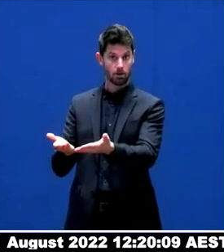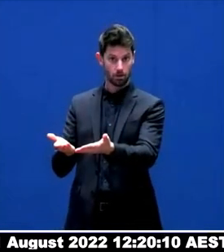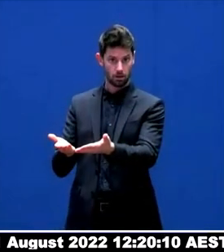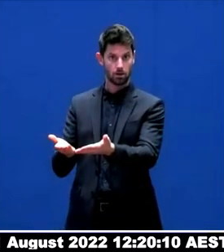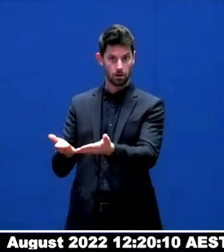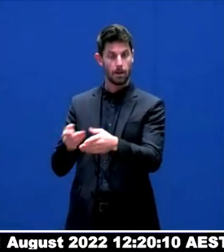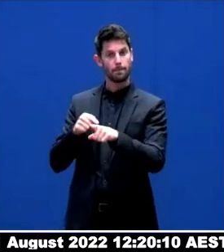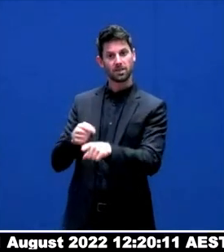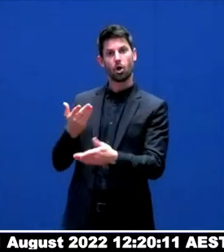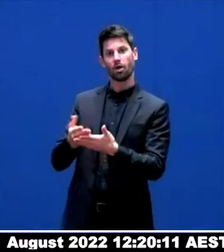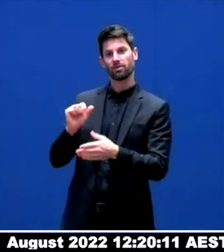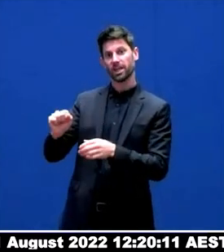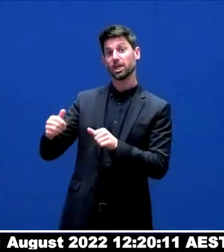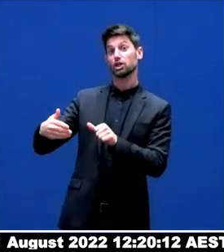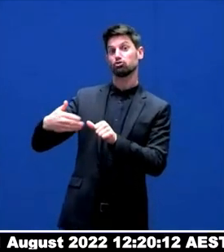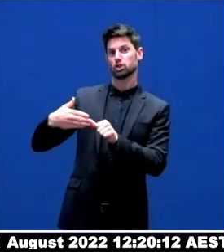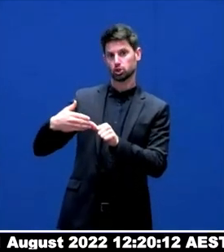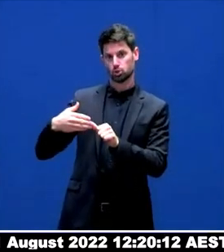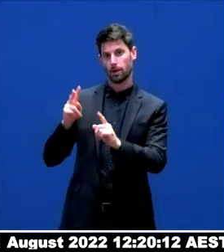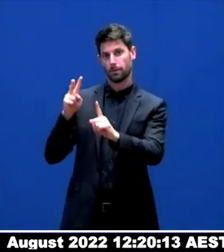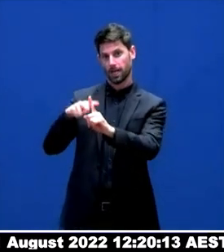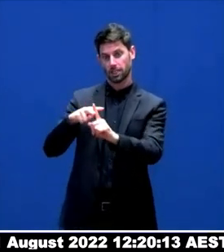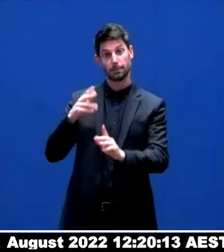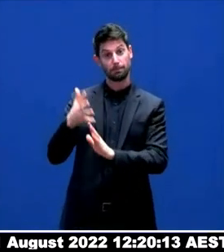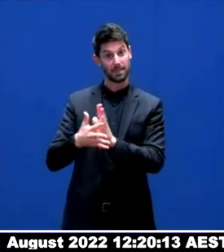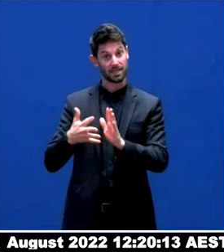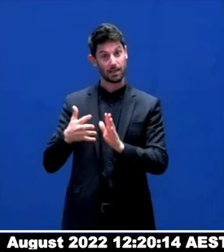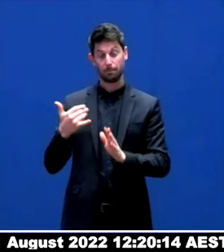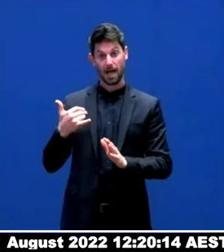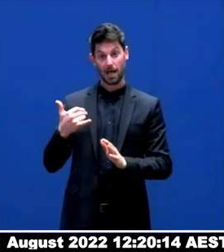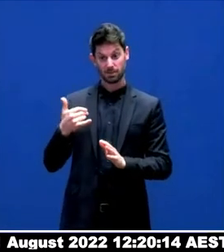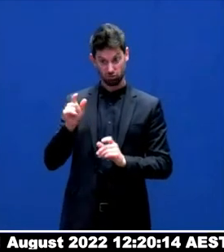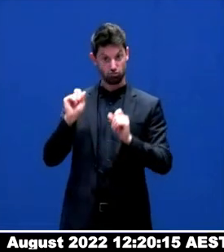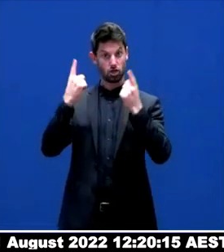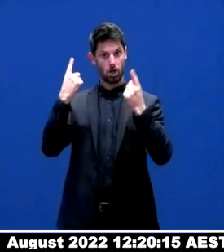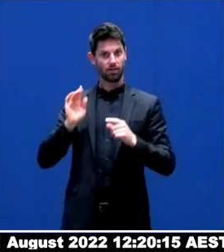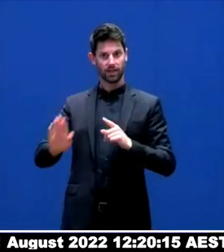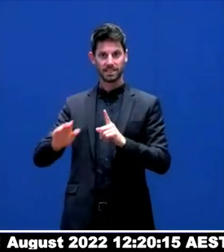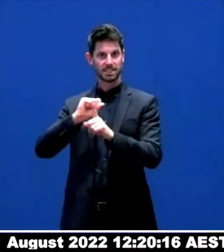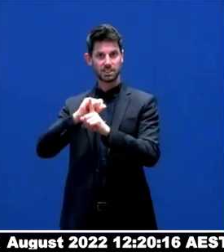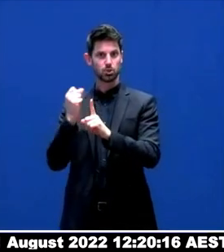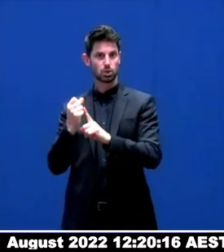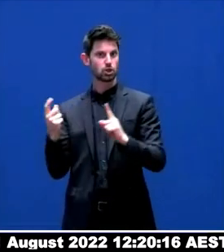application, so it can be that if the person needs to update their circumstance and details, that that can be done.